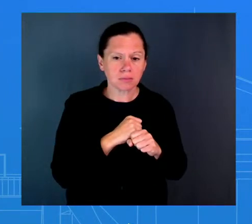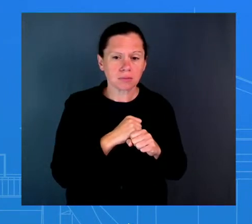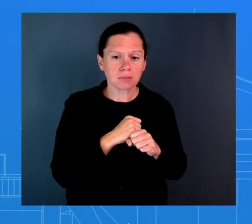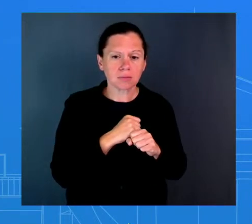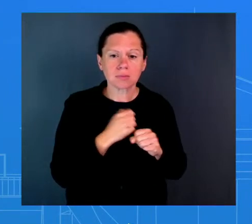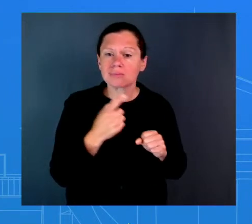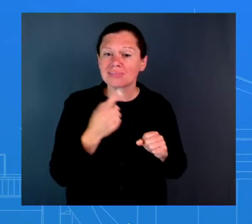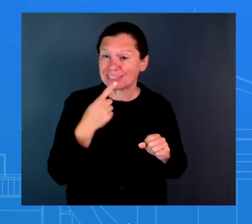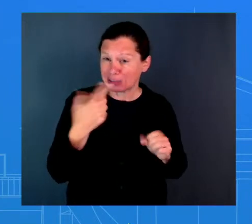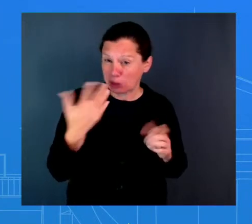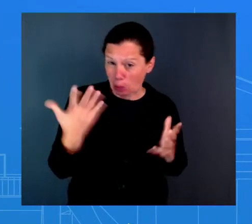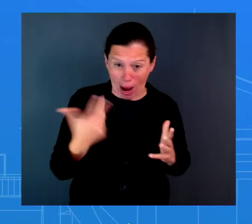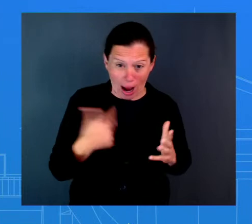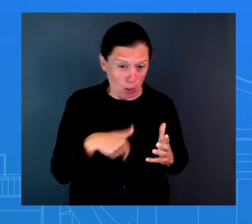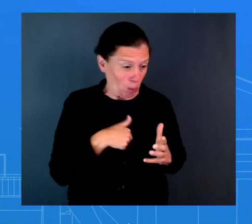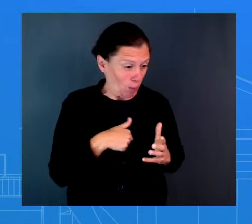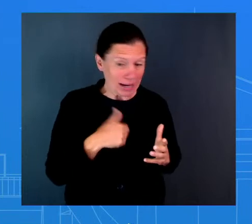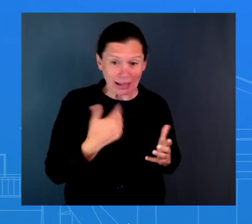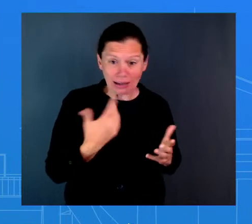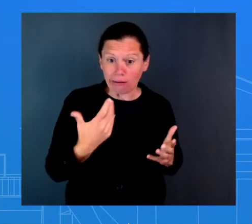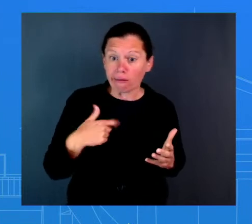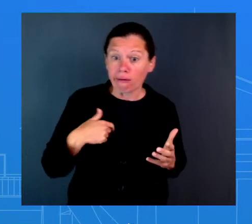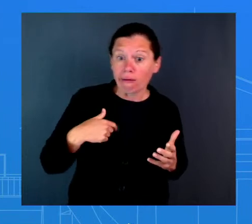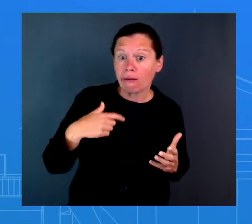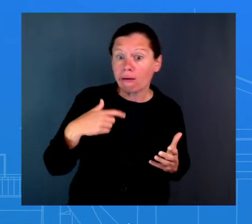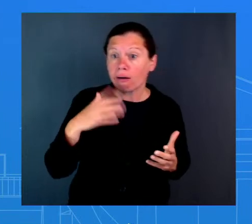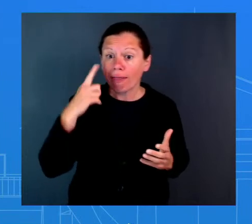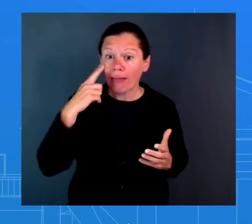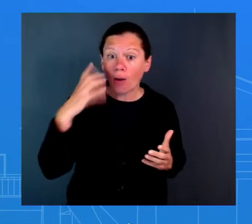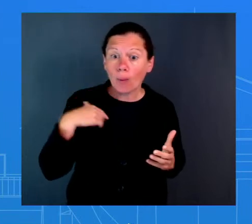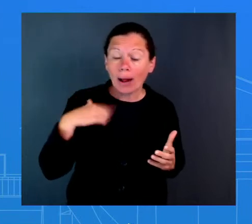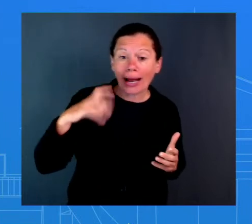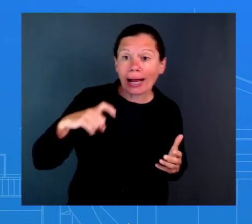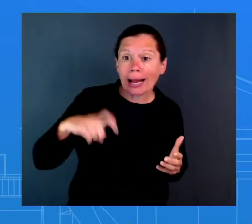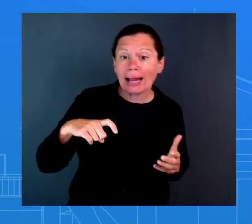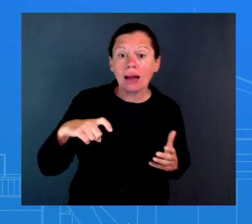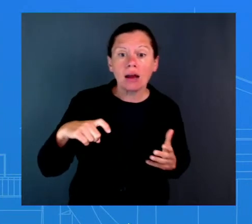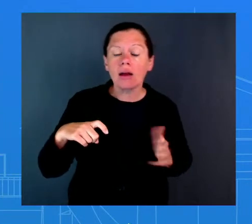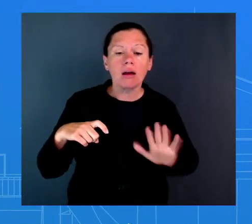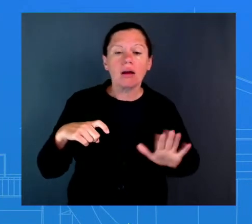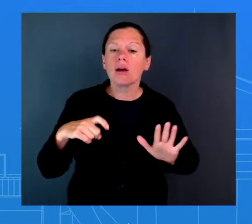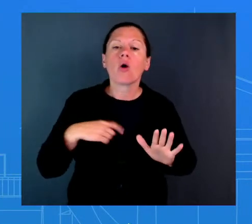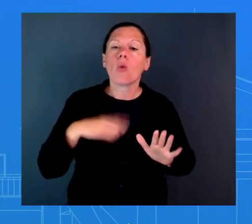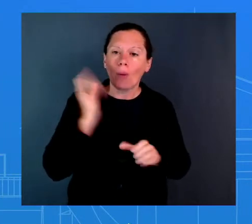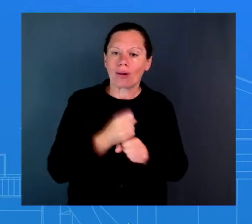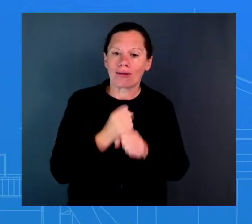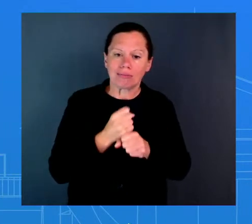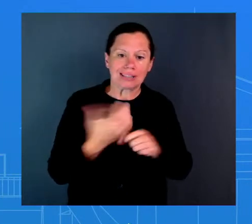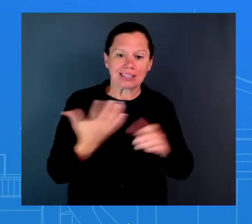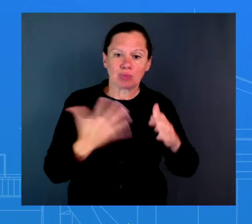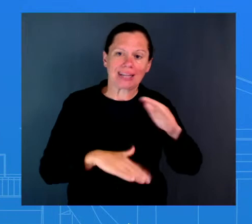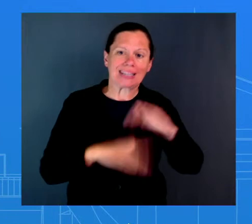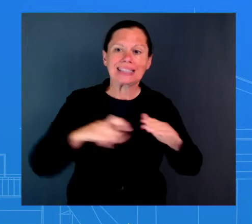President Biden has given direction, Secretary Austin has given direction to remedy that, and we are actively doing so. Yeah.